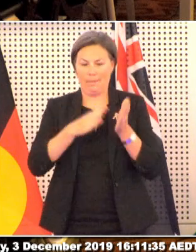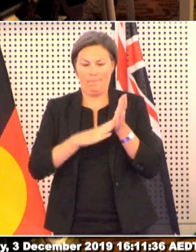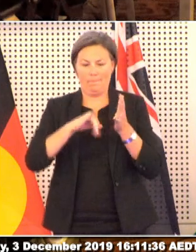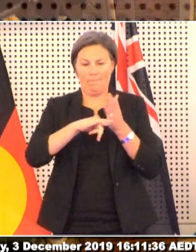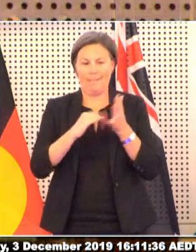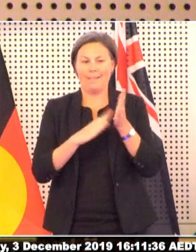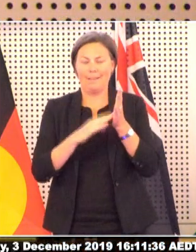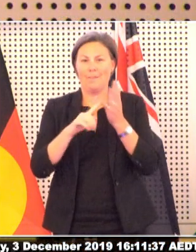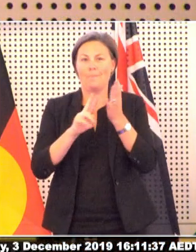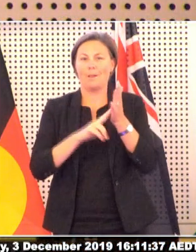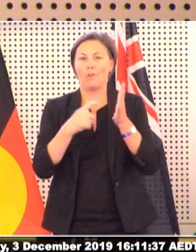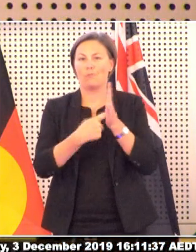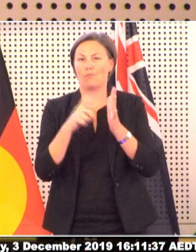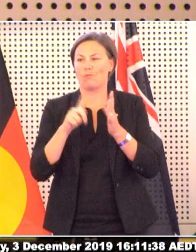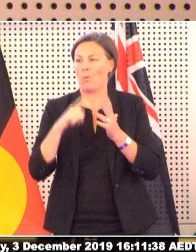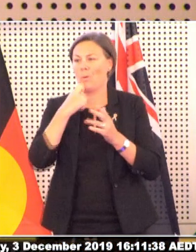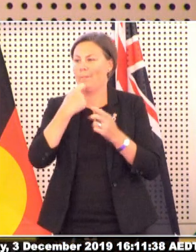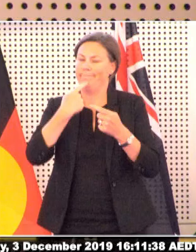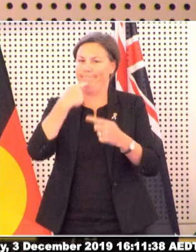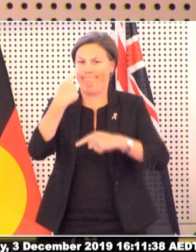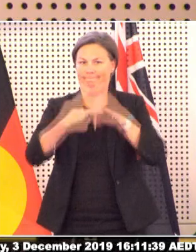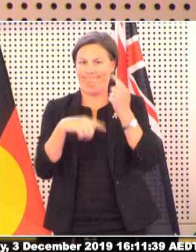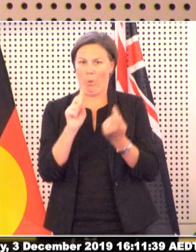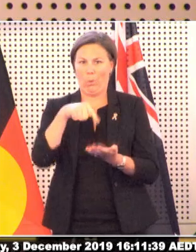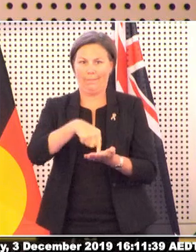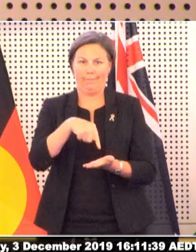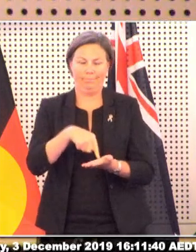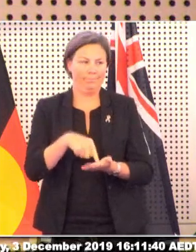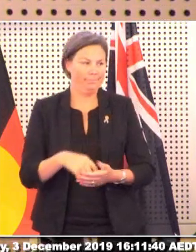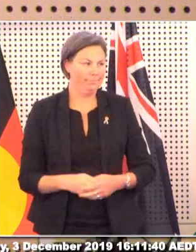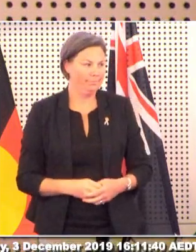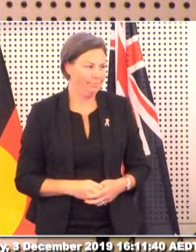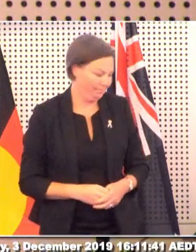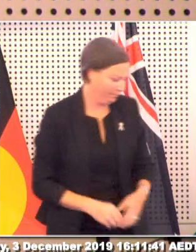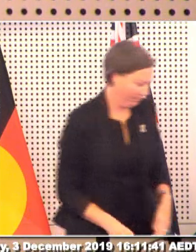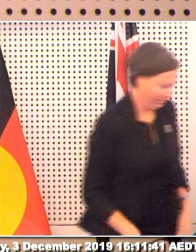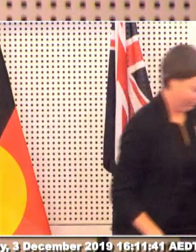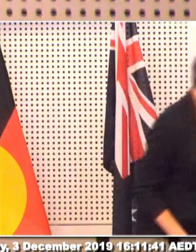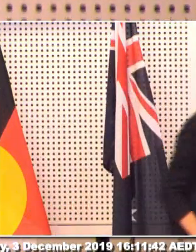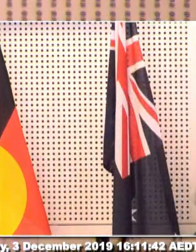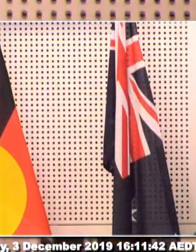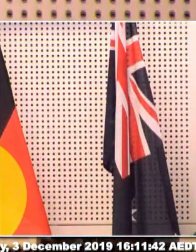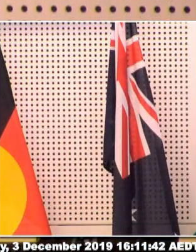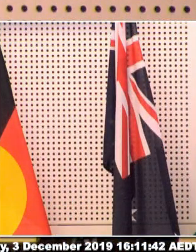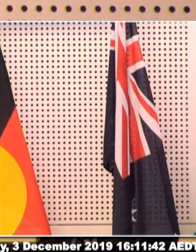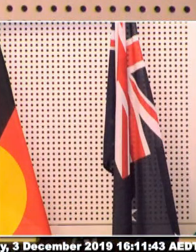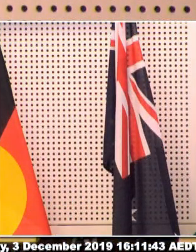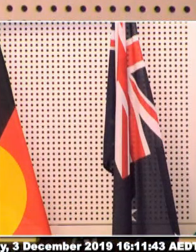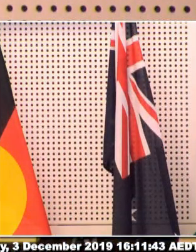Commissioners now. Yes. Thank you. Thank you, Commissioners. We heard evidence today in relation to the personal safety survey and there was a